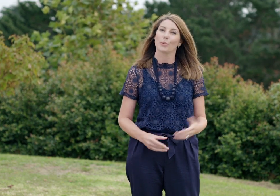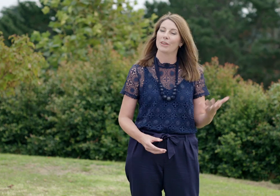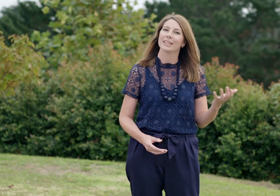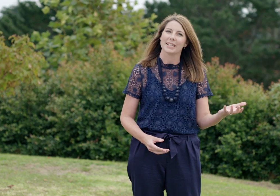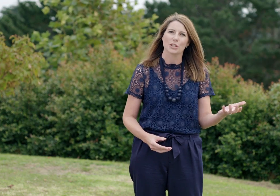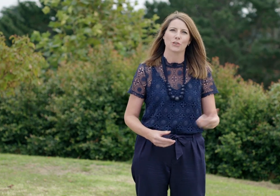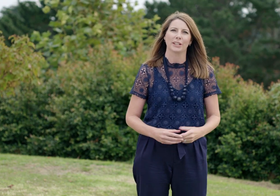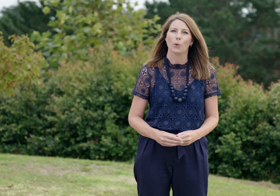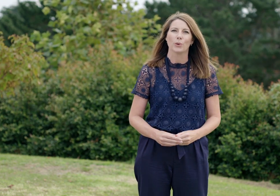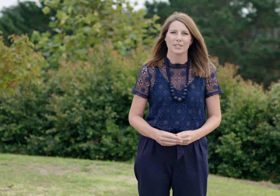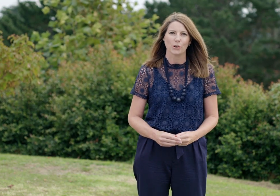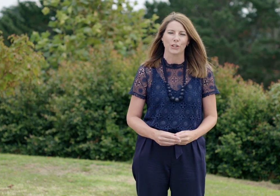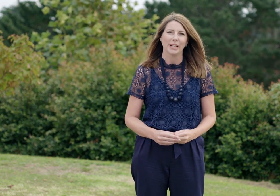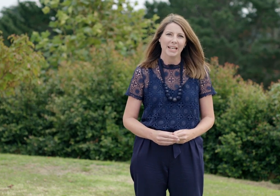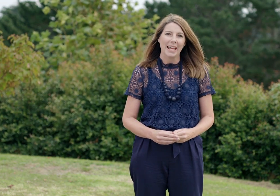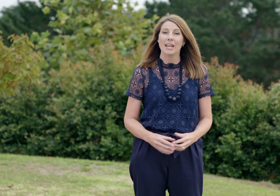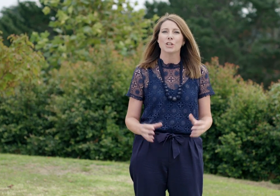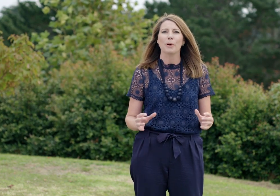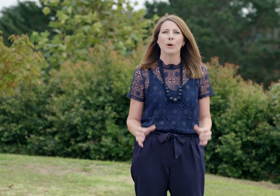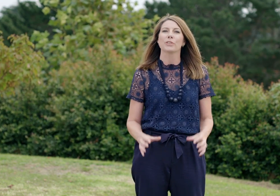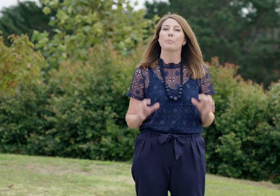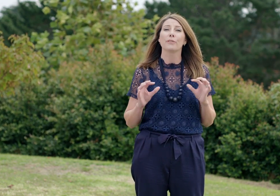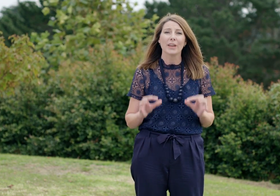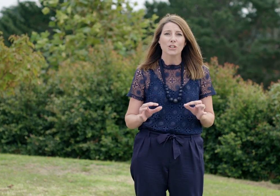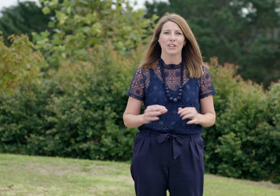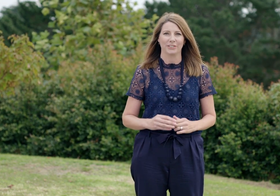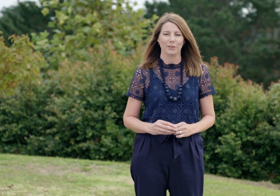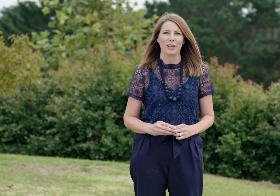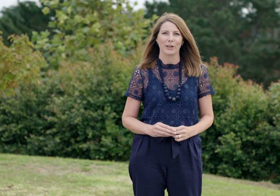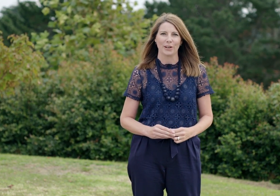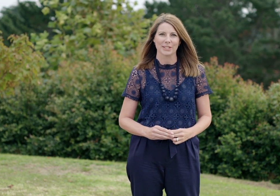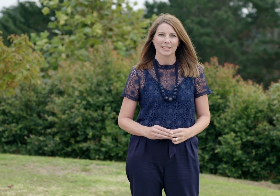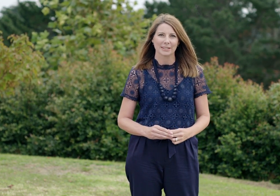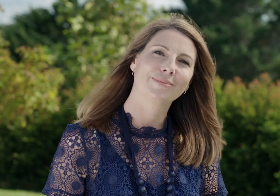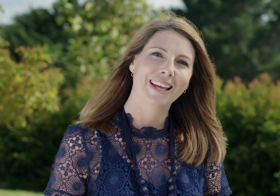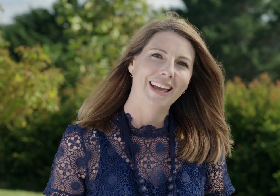whether industrial or social, and to promote the prevention of hearing loss.